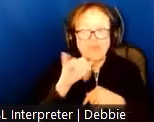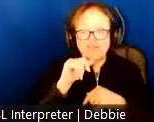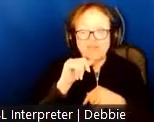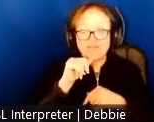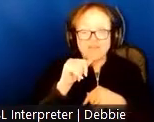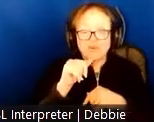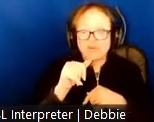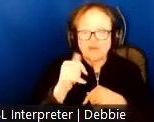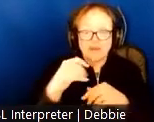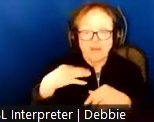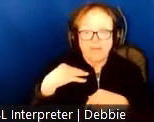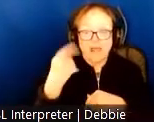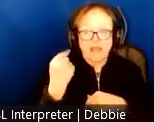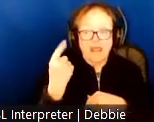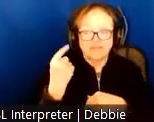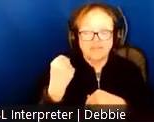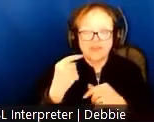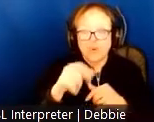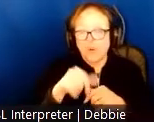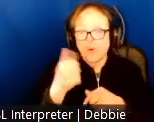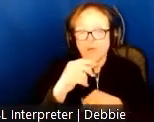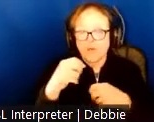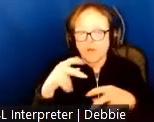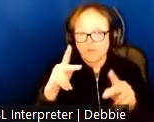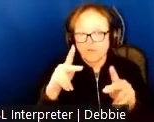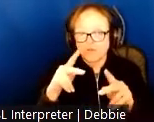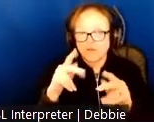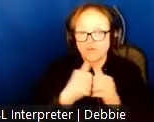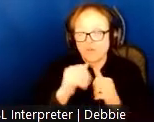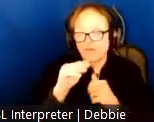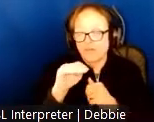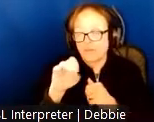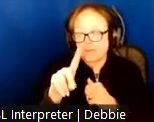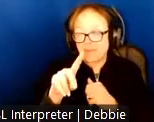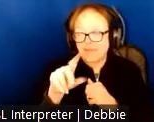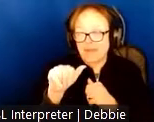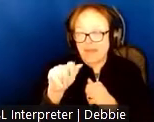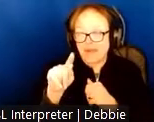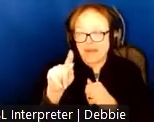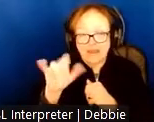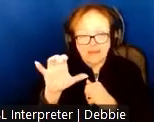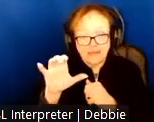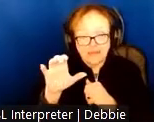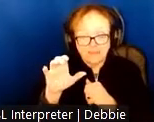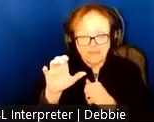or for another opportunity at Mid Atlantic Arts as an individual artist in the past year,